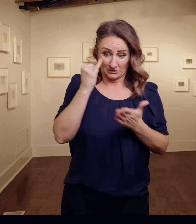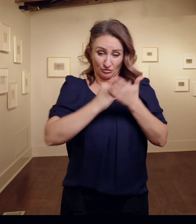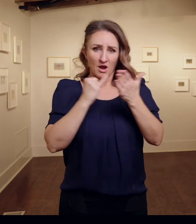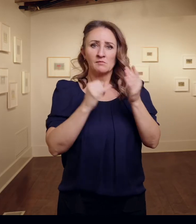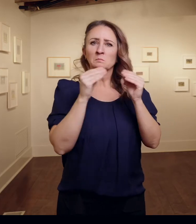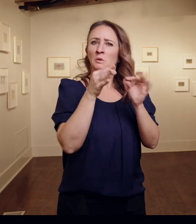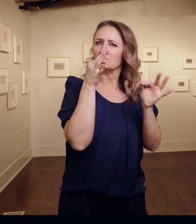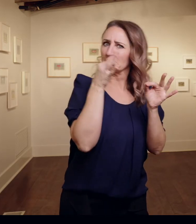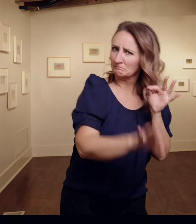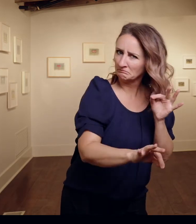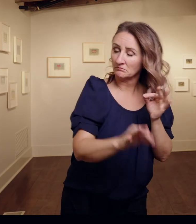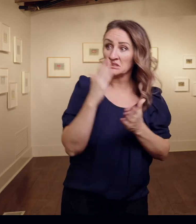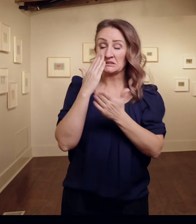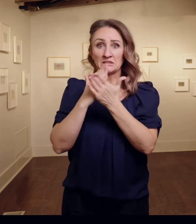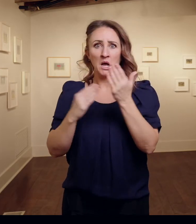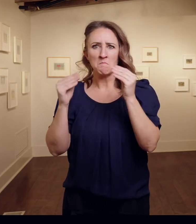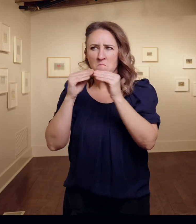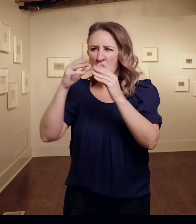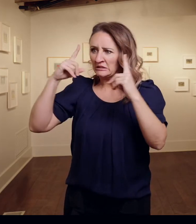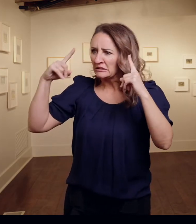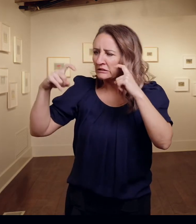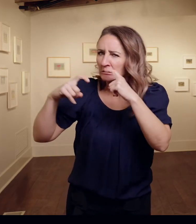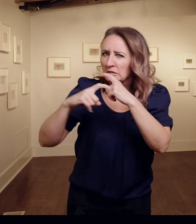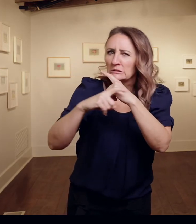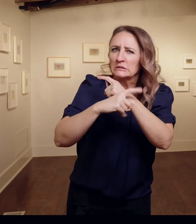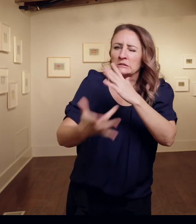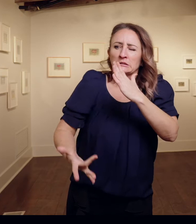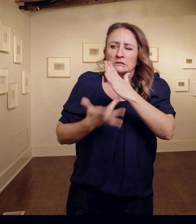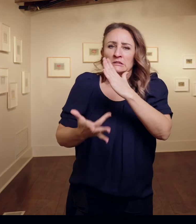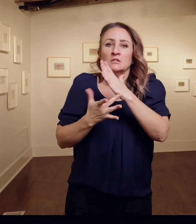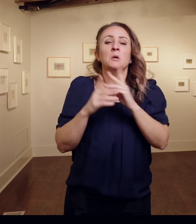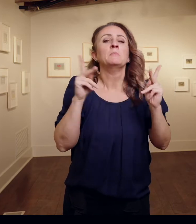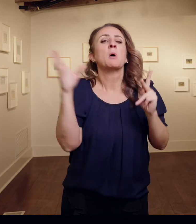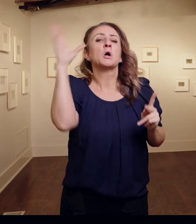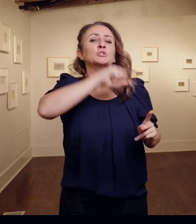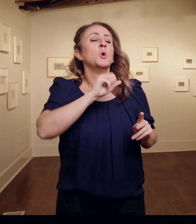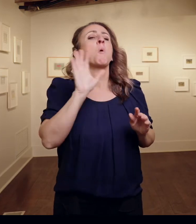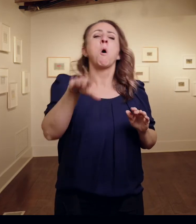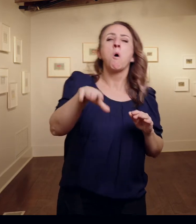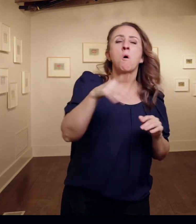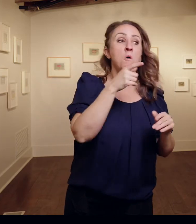were created later in his life, indicating more mature skill.